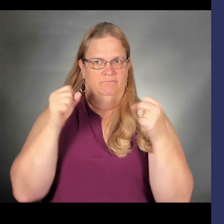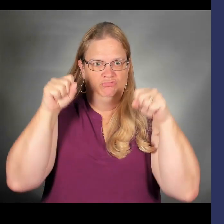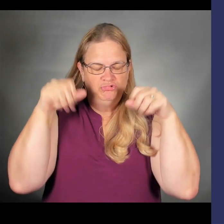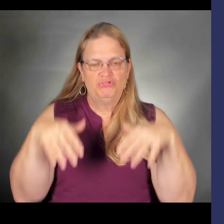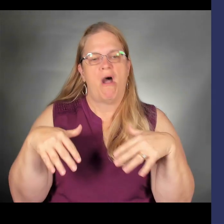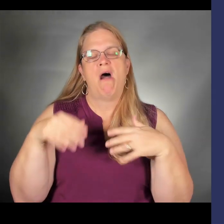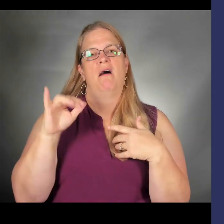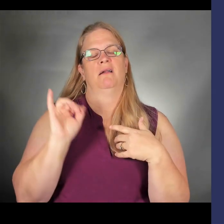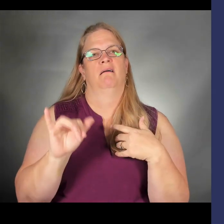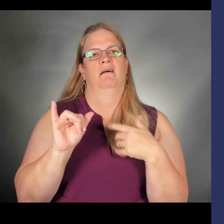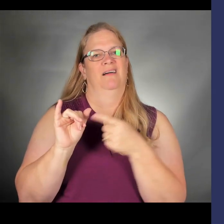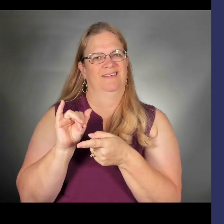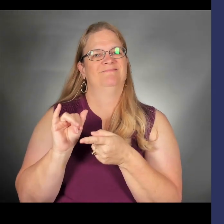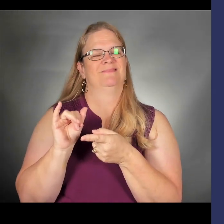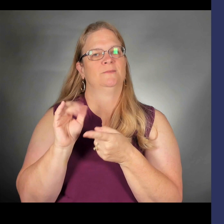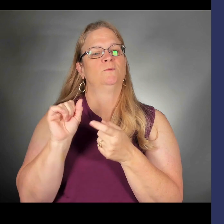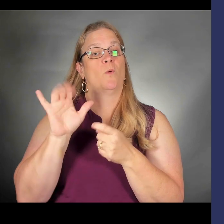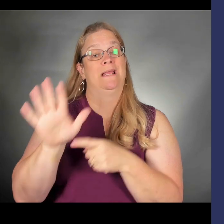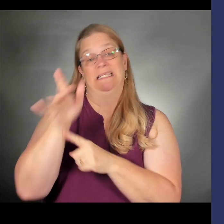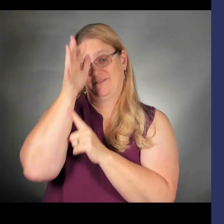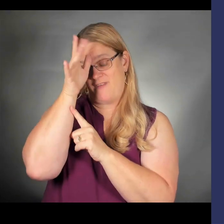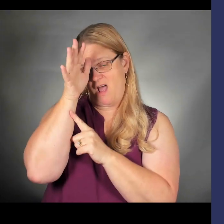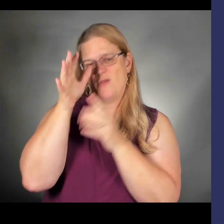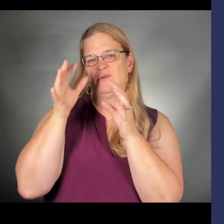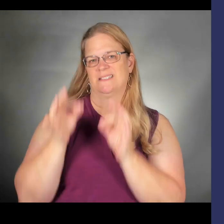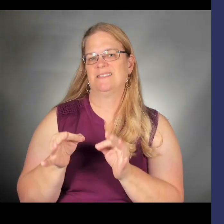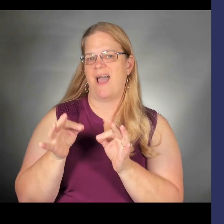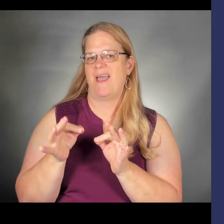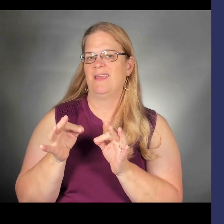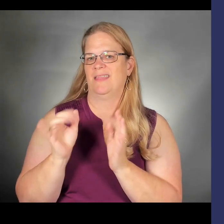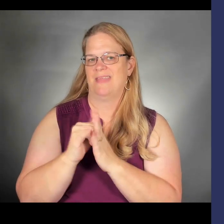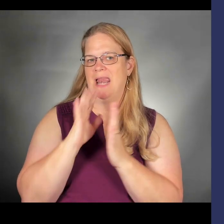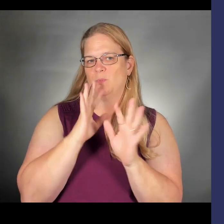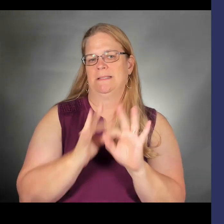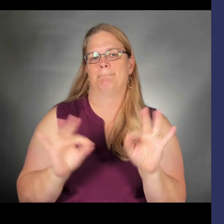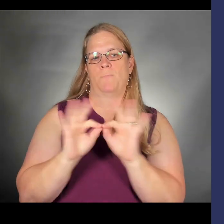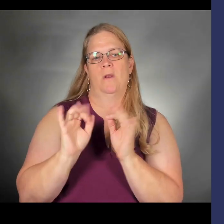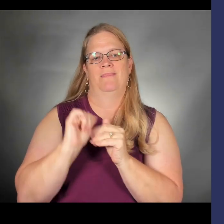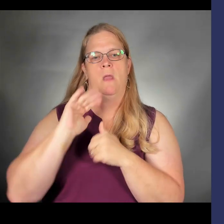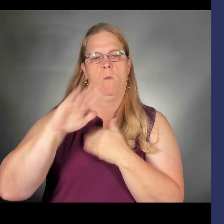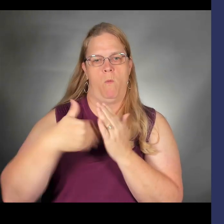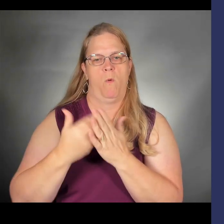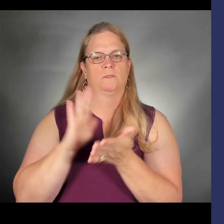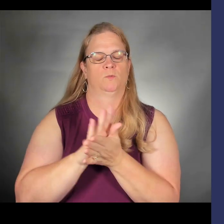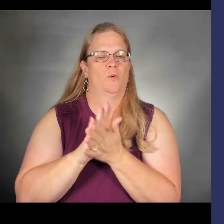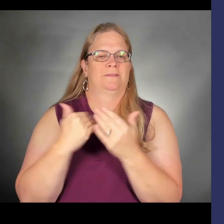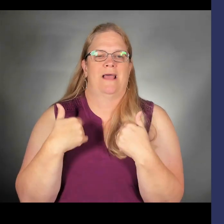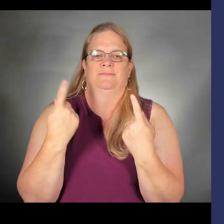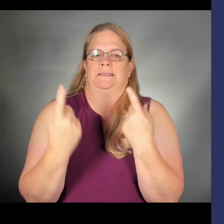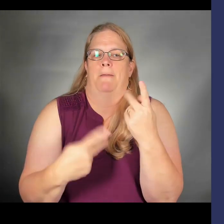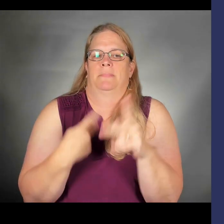many people were unaware and quite taken aback by his suicide. And his father felt